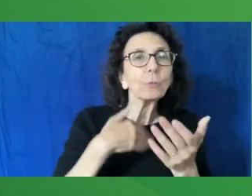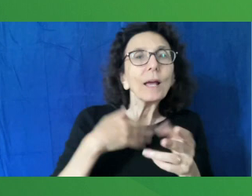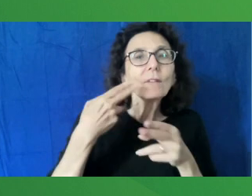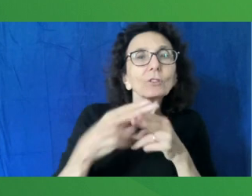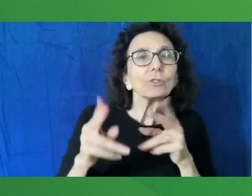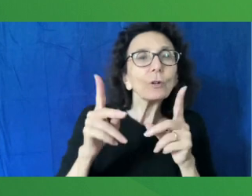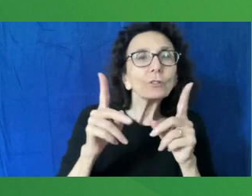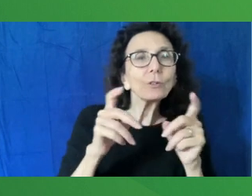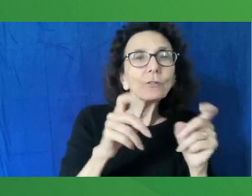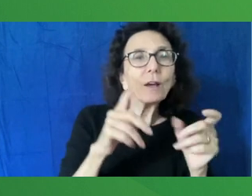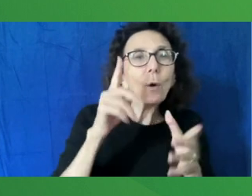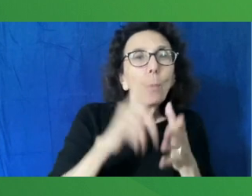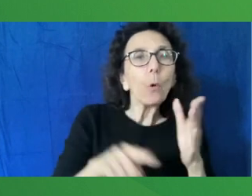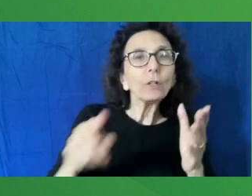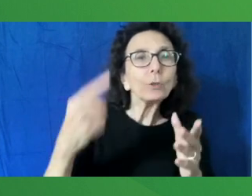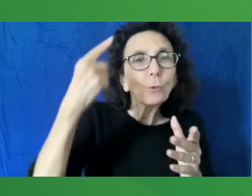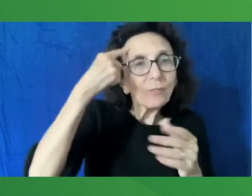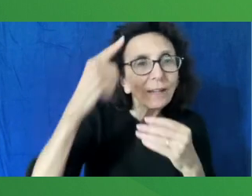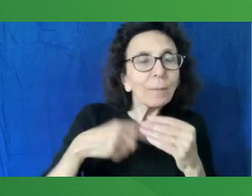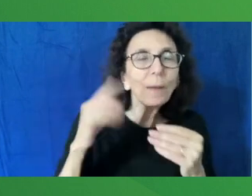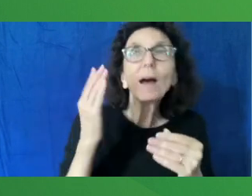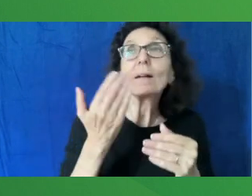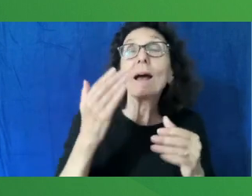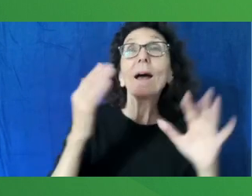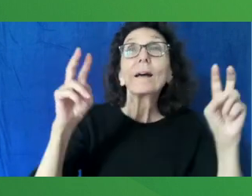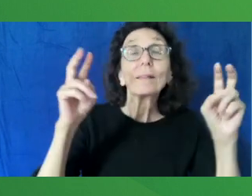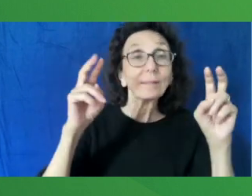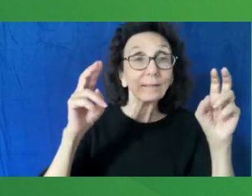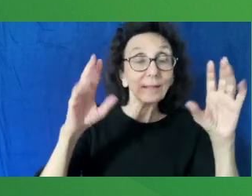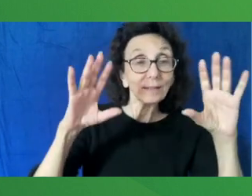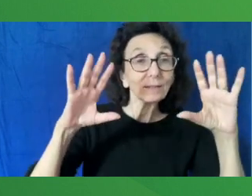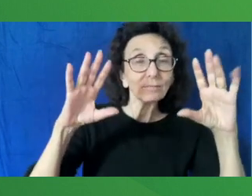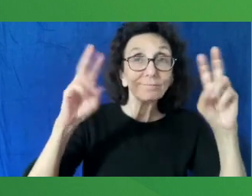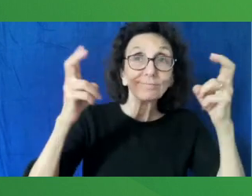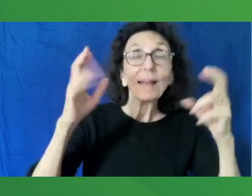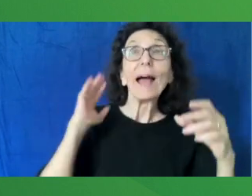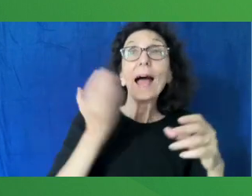Our Beautiful Planet and whether you'd want to potentially give more feedback in the future.